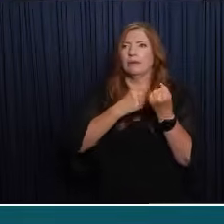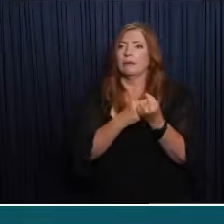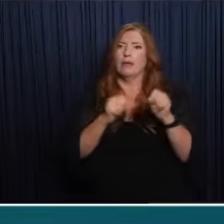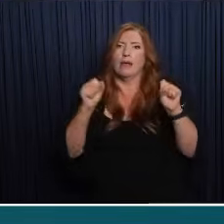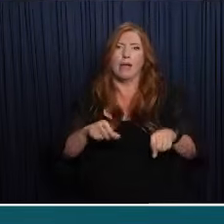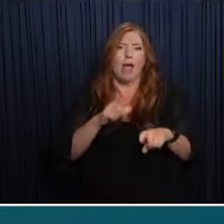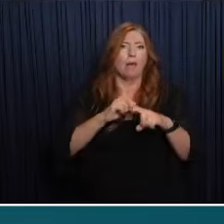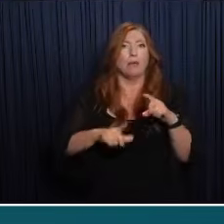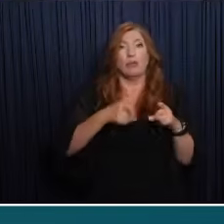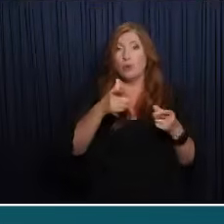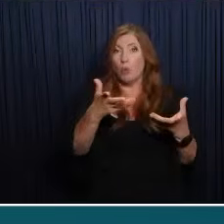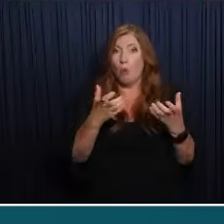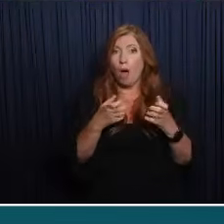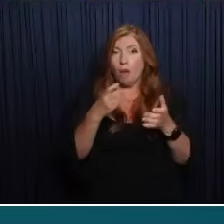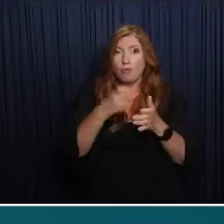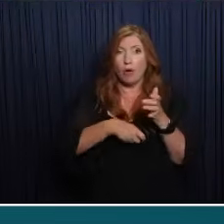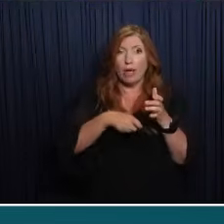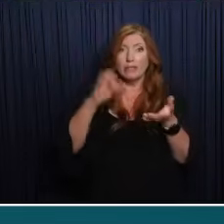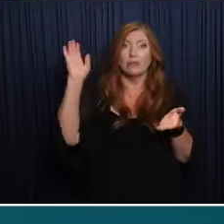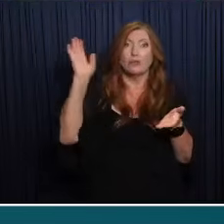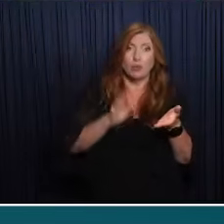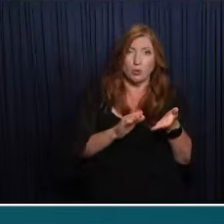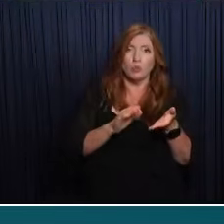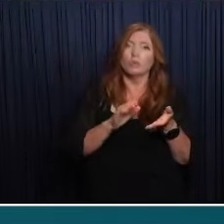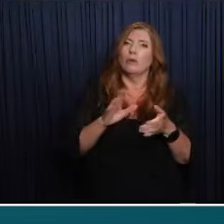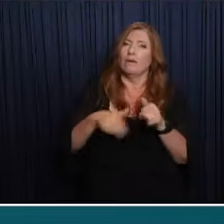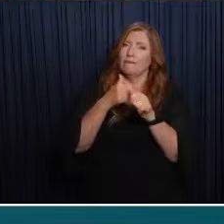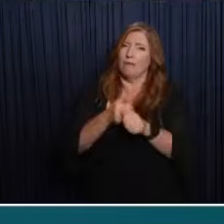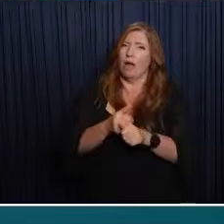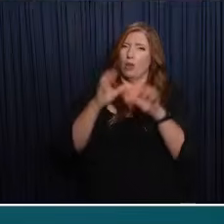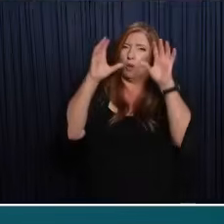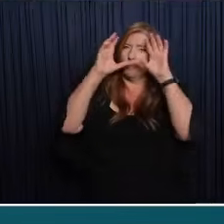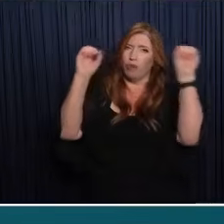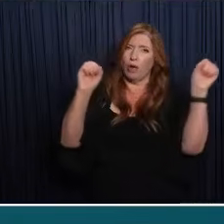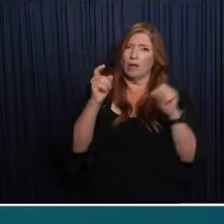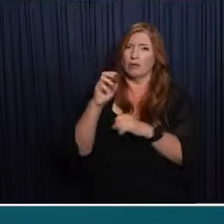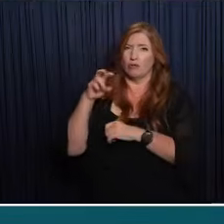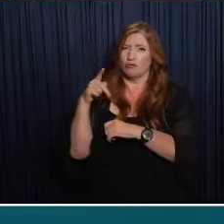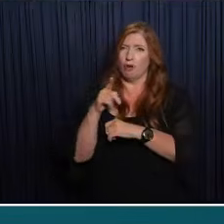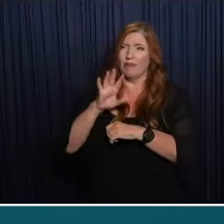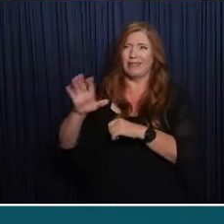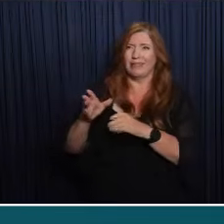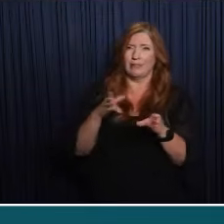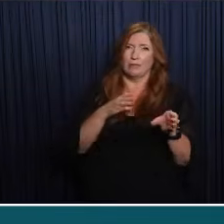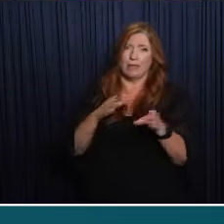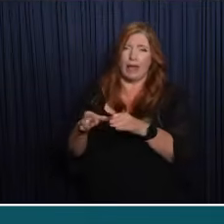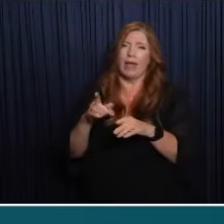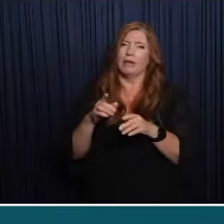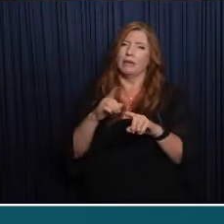AT THE FEDERAL LEVEL WE CAN CHAMPION A LOT OF THINGS. TO GET THAT REAL INFLATION DOWN, I FOLLOW PRESIDENT TRUMP'S